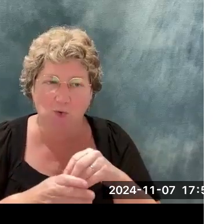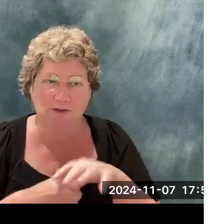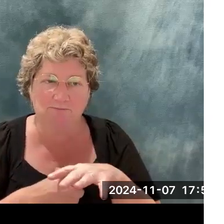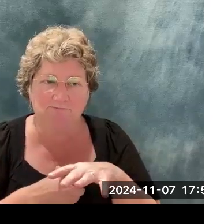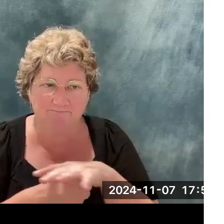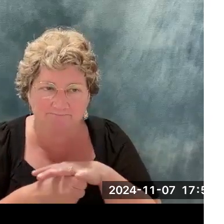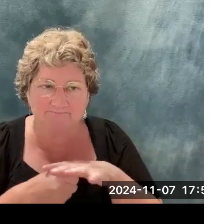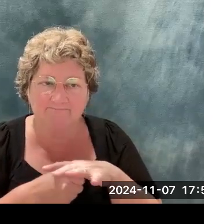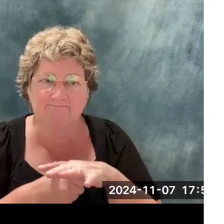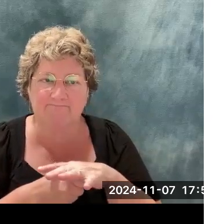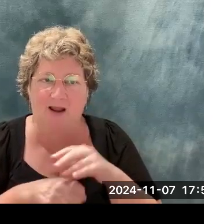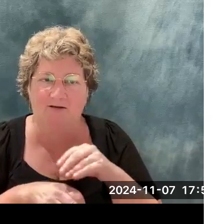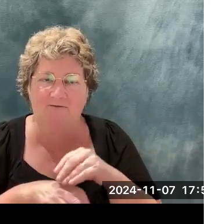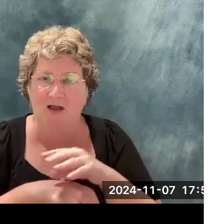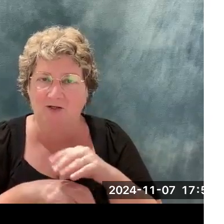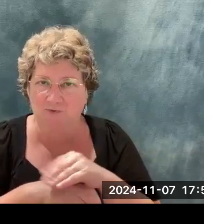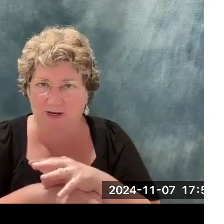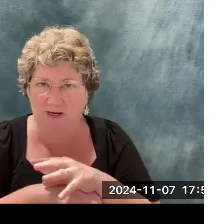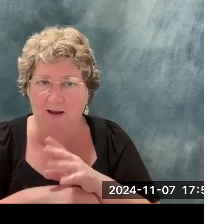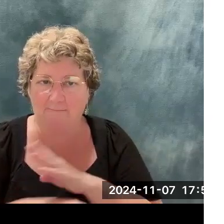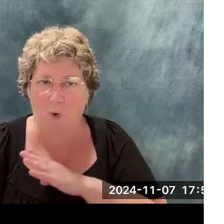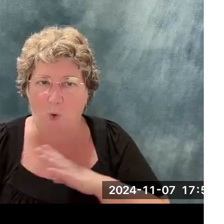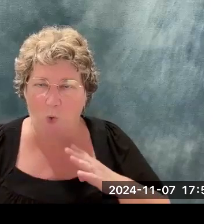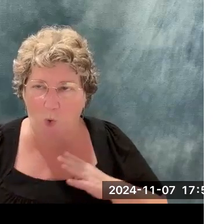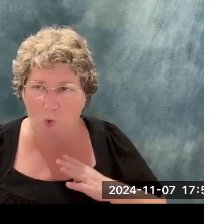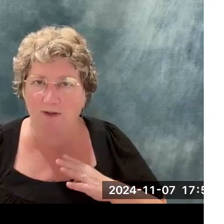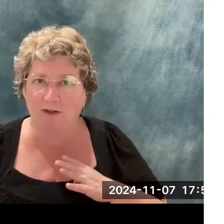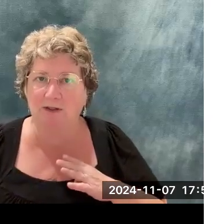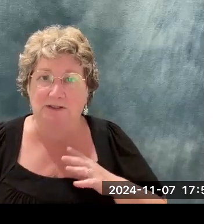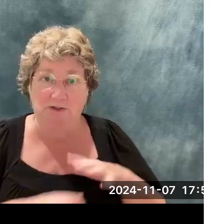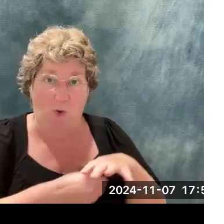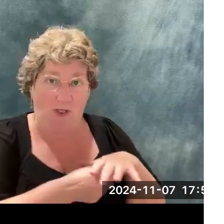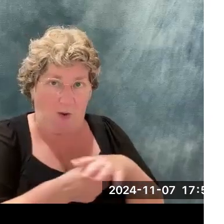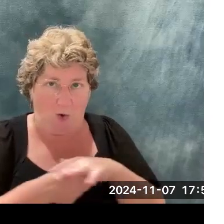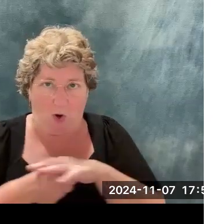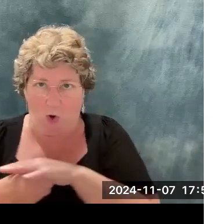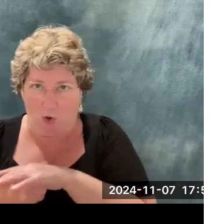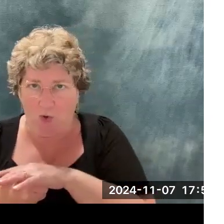the overall vision of the statewide Connecticut Suicide Advisory Board.